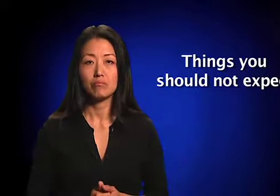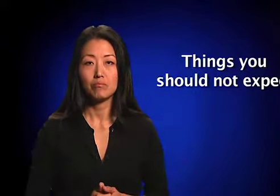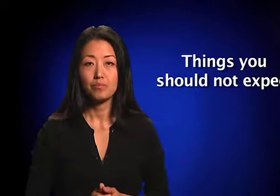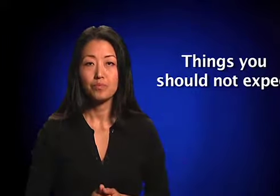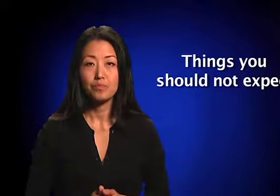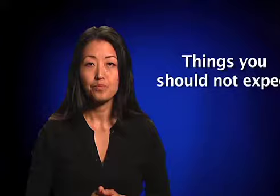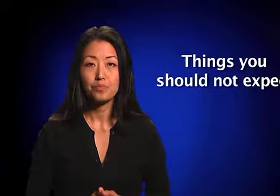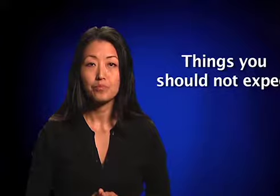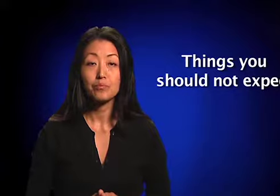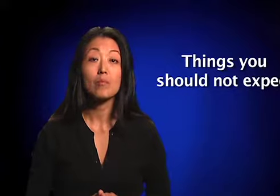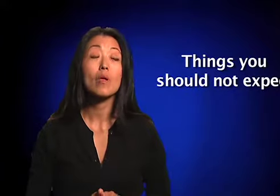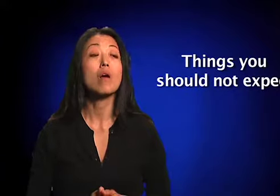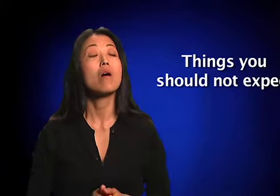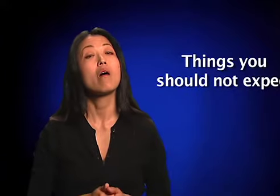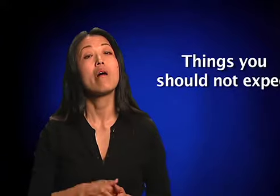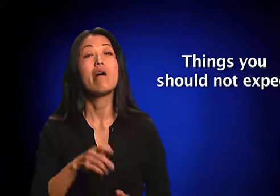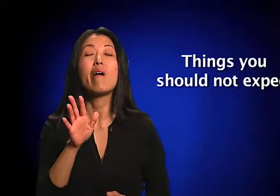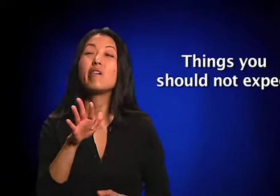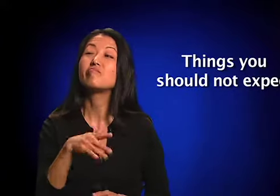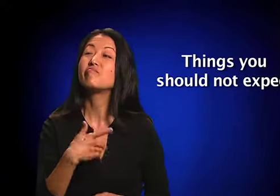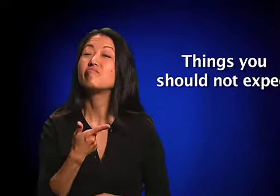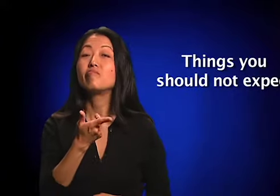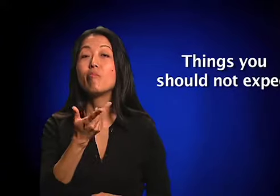It only requires interpreters and other aids for